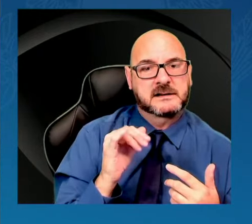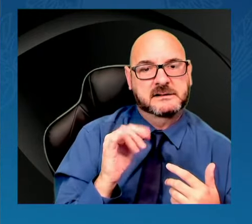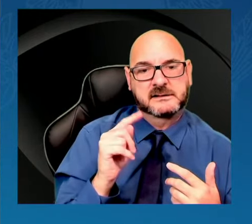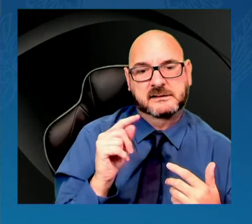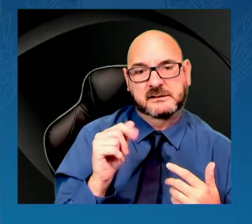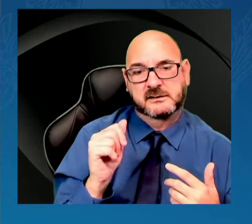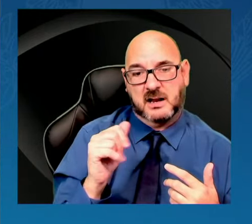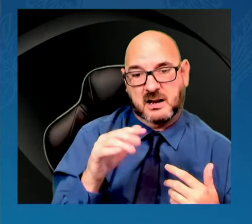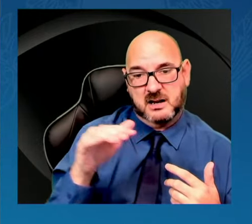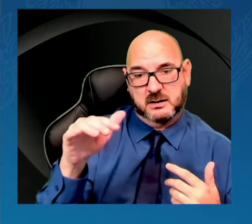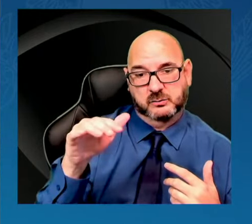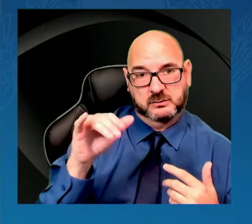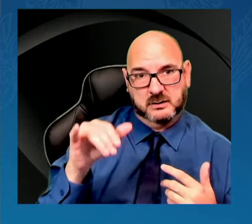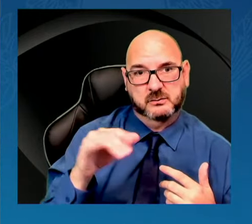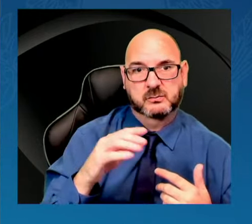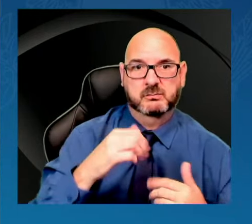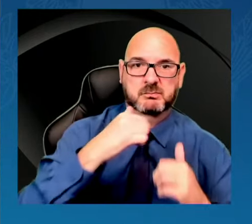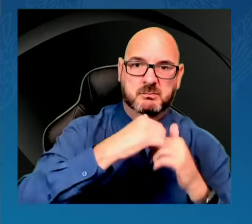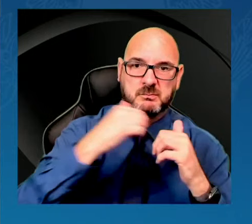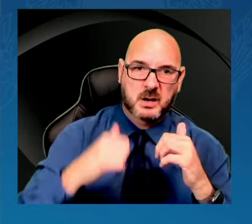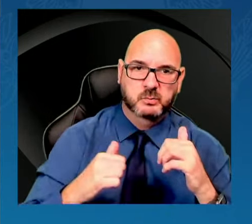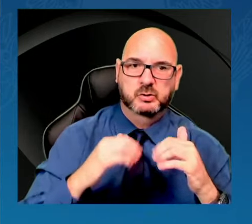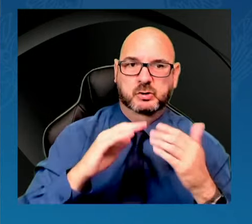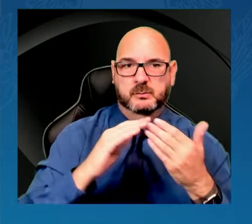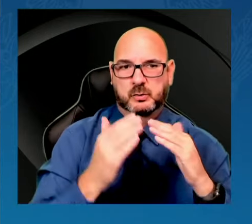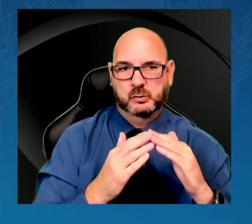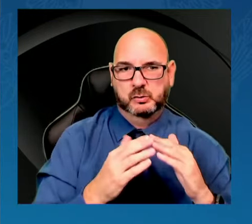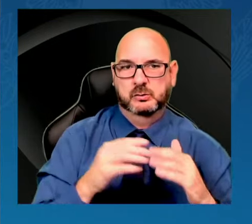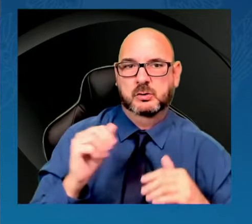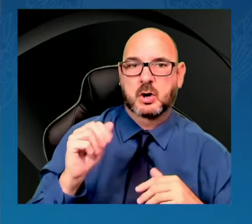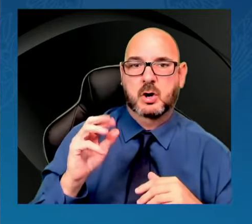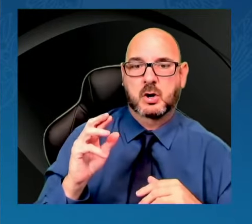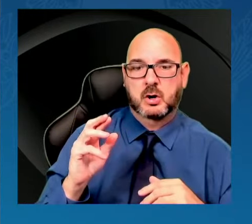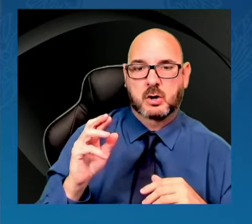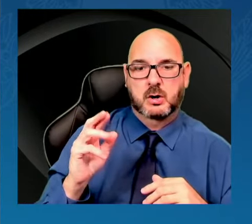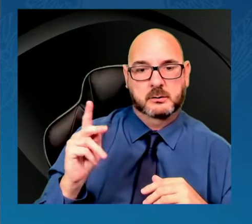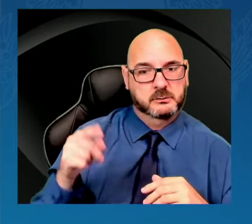The Arkansas River is the lifeline there. And so I --